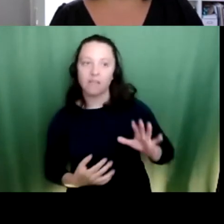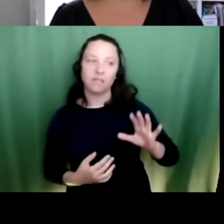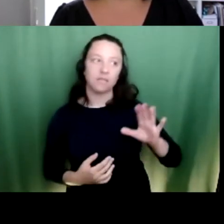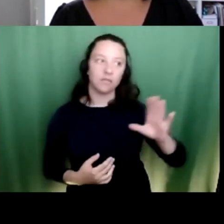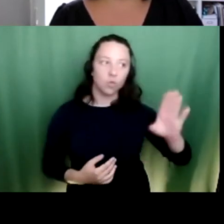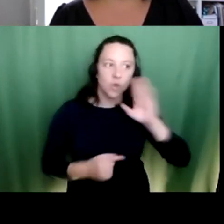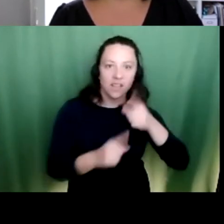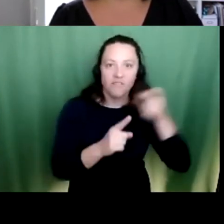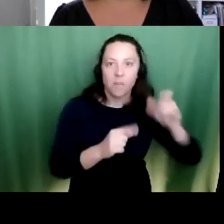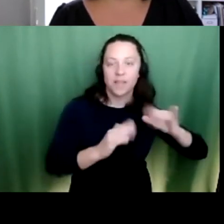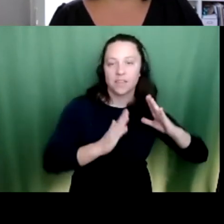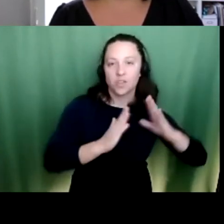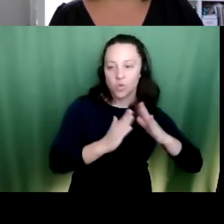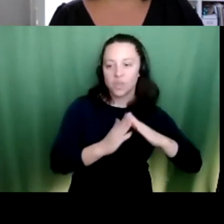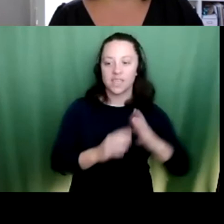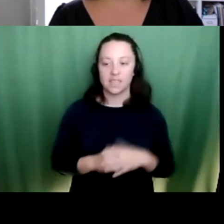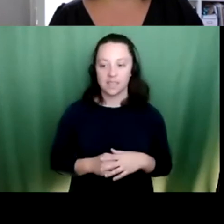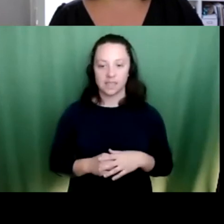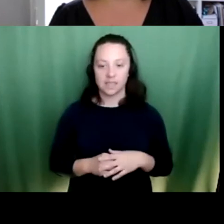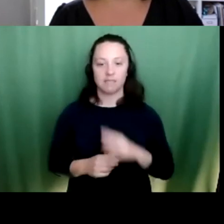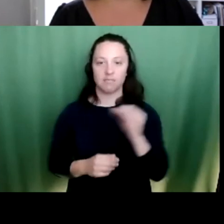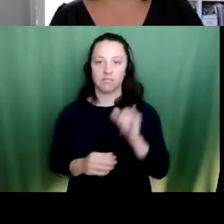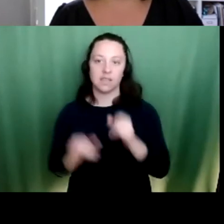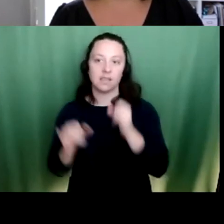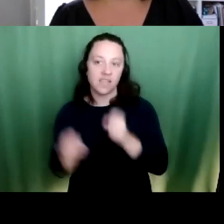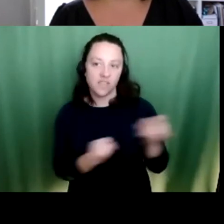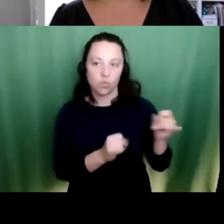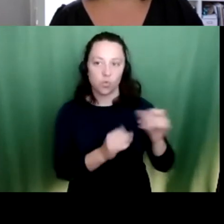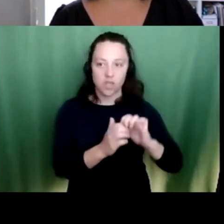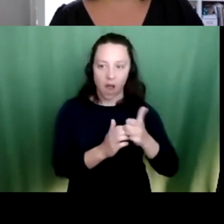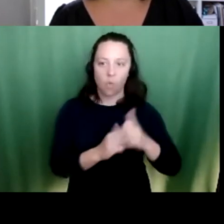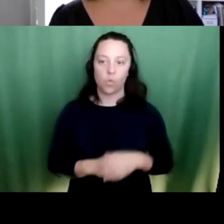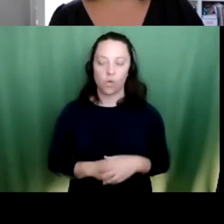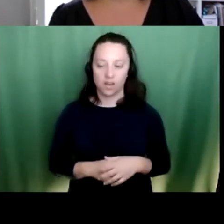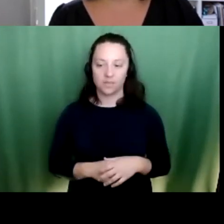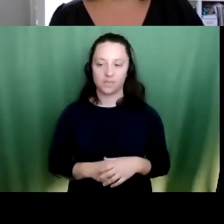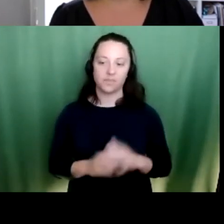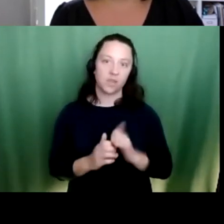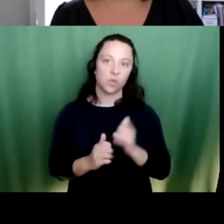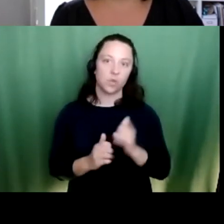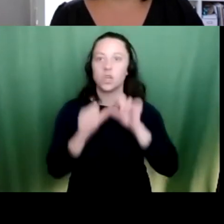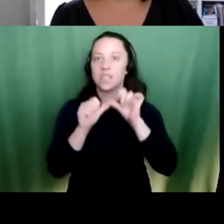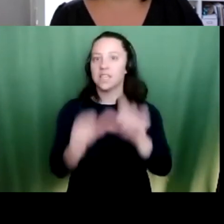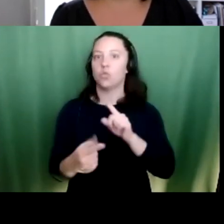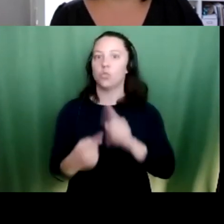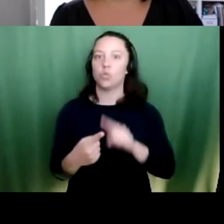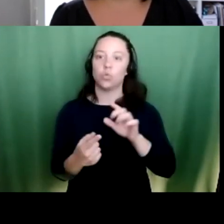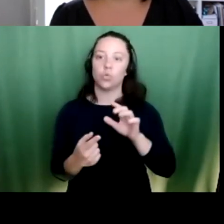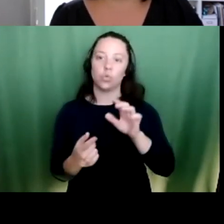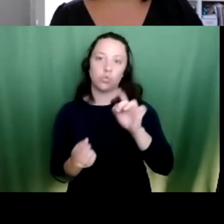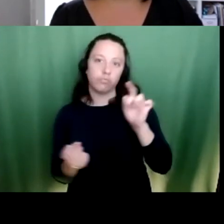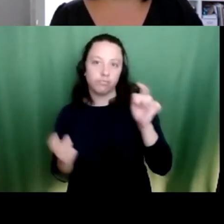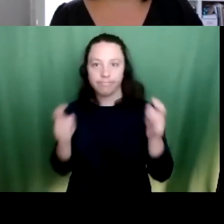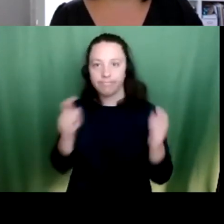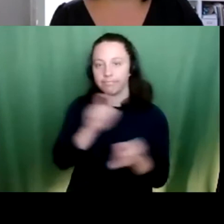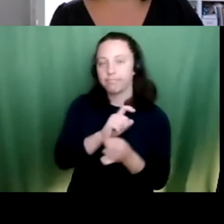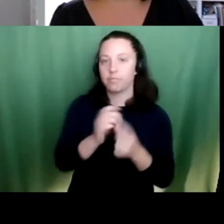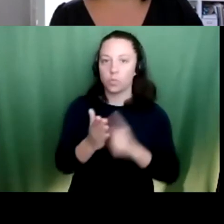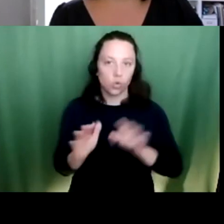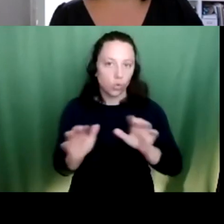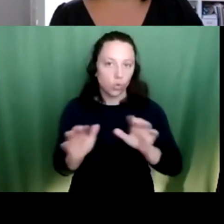communities and these individuals on how you might be able to continue to evolve what you are doing?